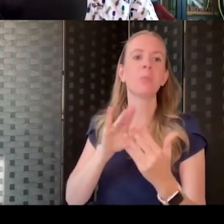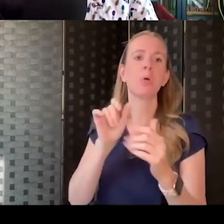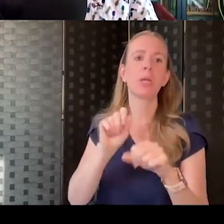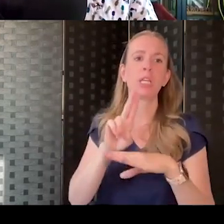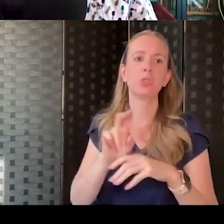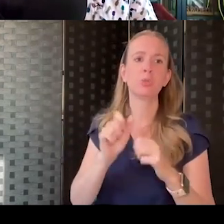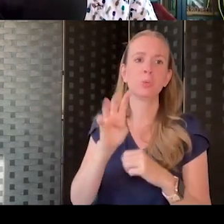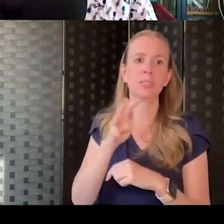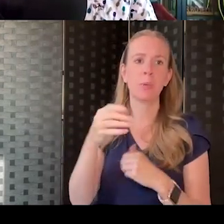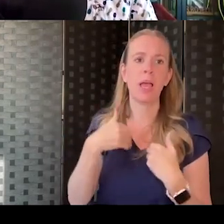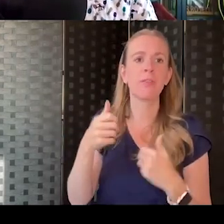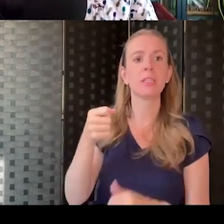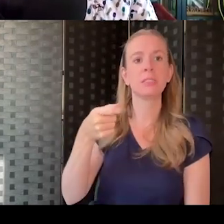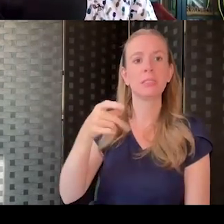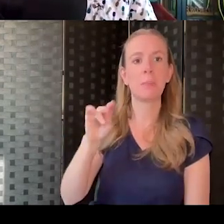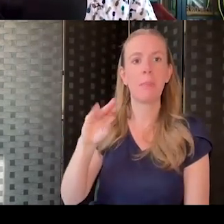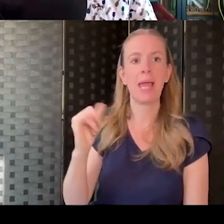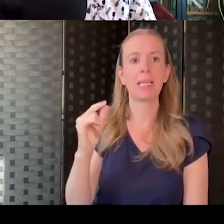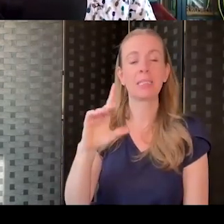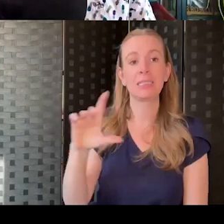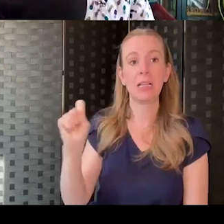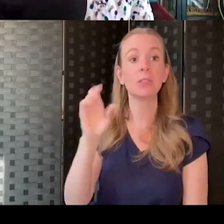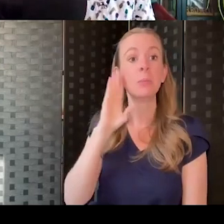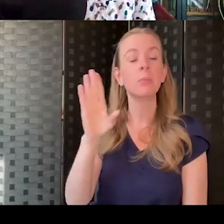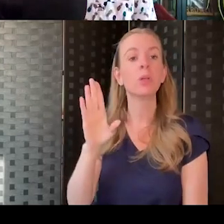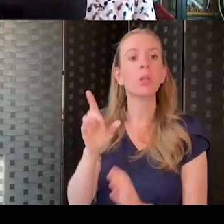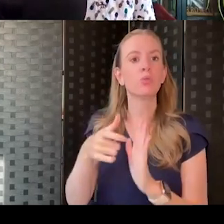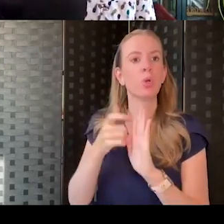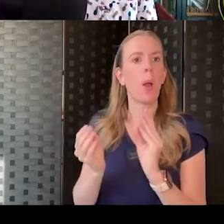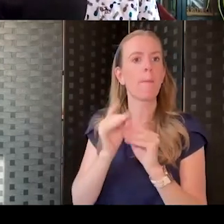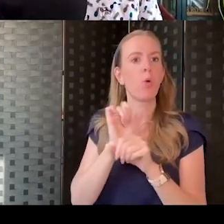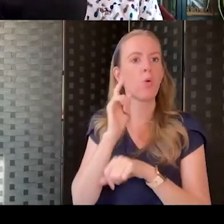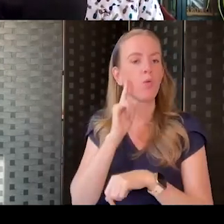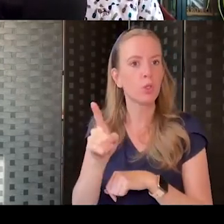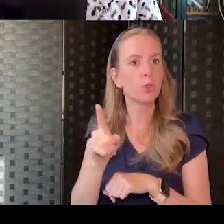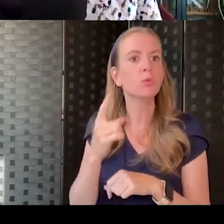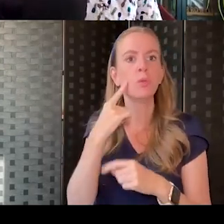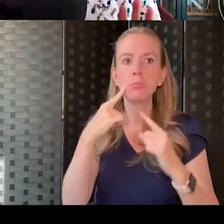spanning cells but will require some extra effort on your part for it to work and be clear to users.